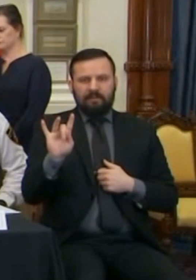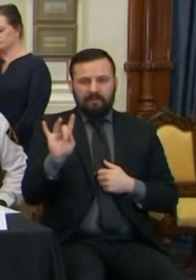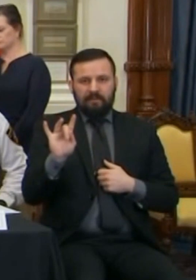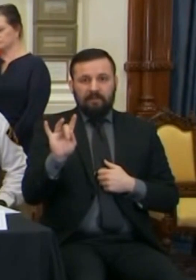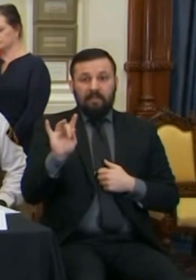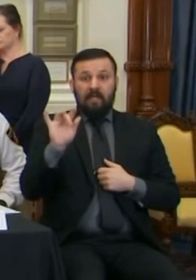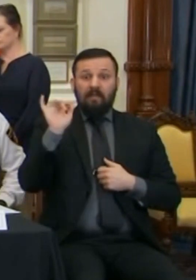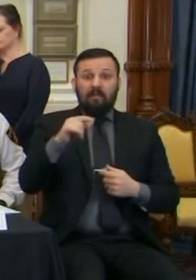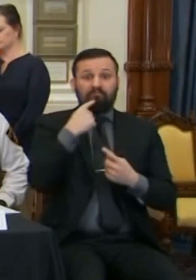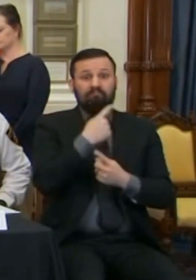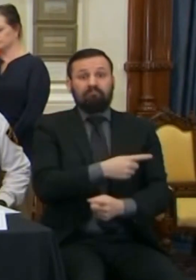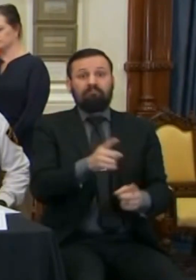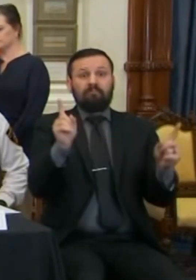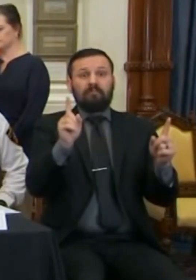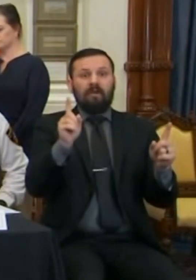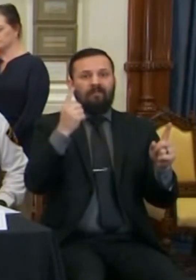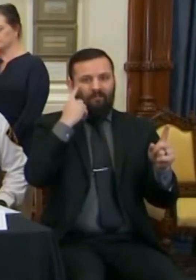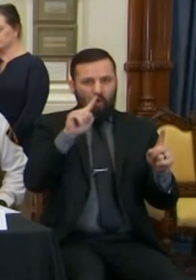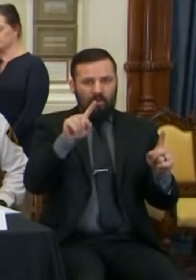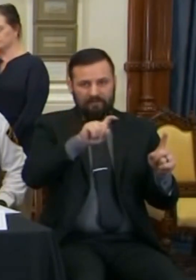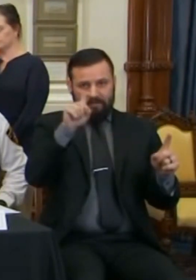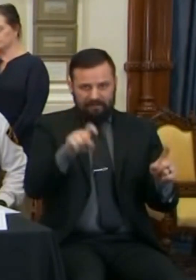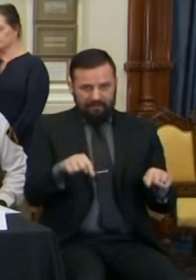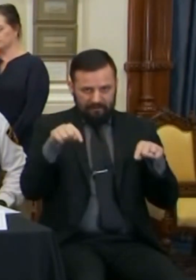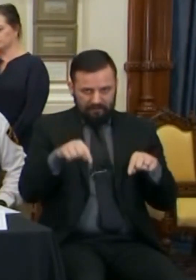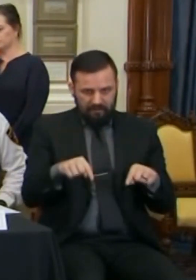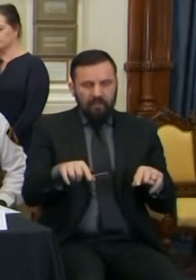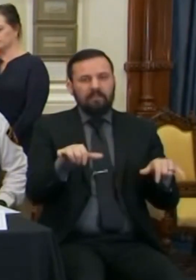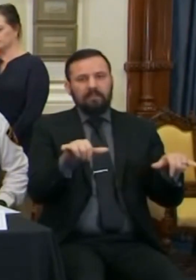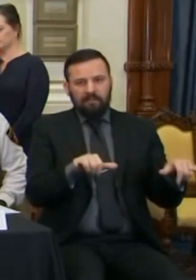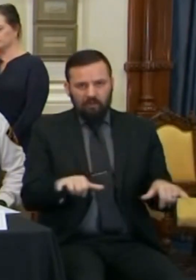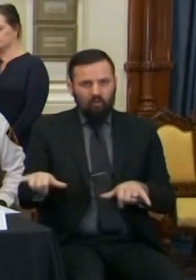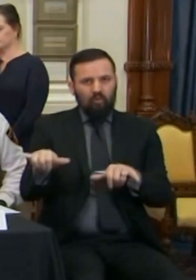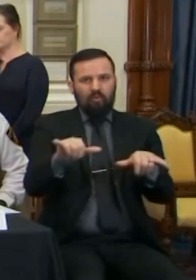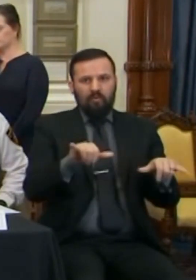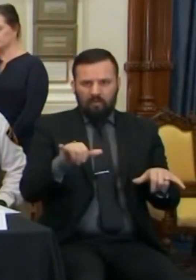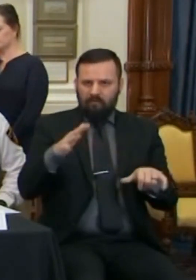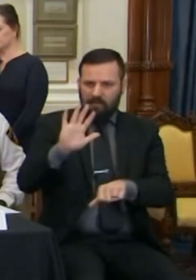executive order adopts for Texas the standards that have been set out by the